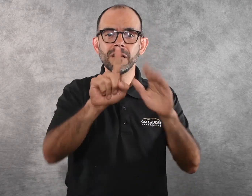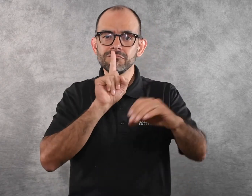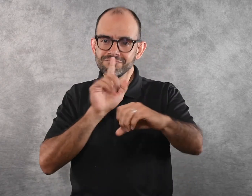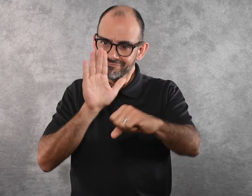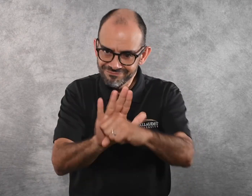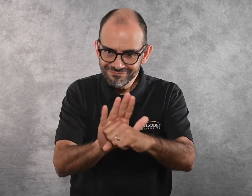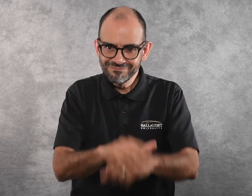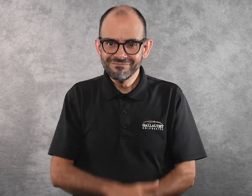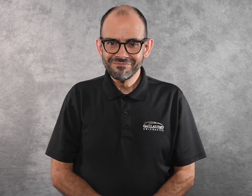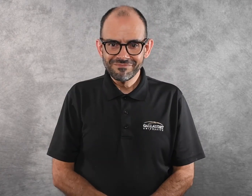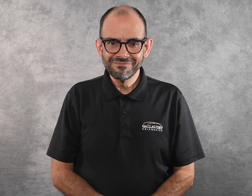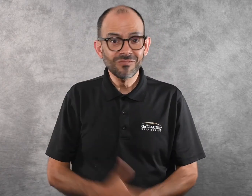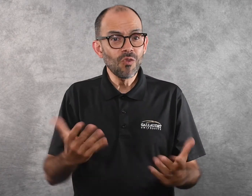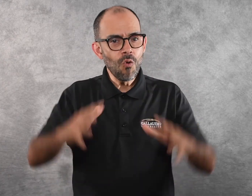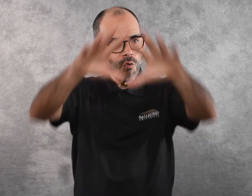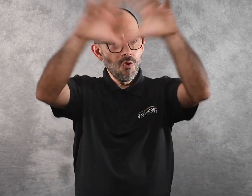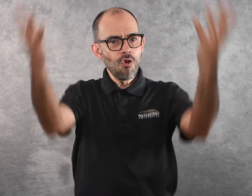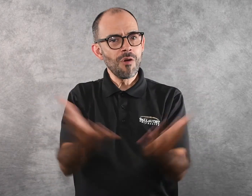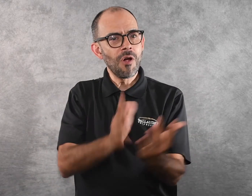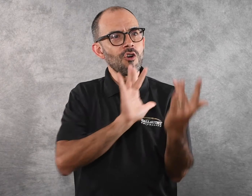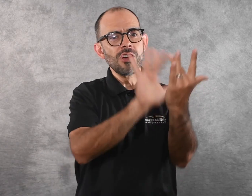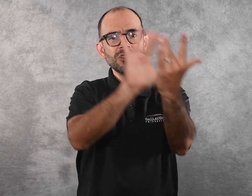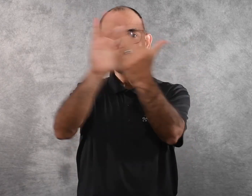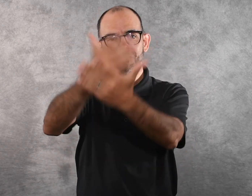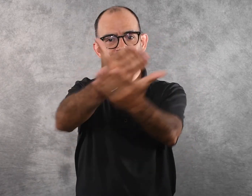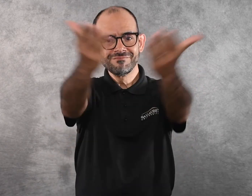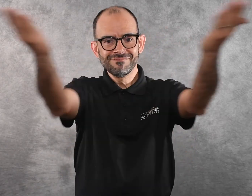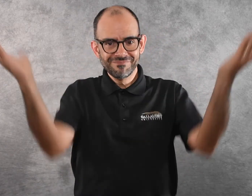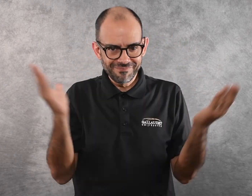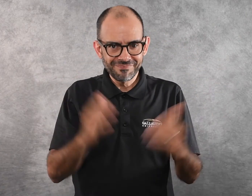our commitment to global connections,